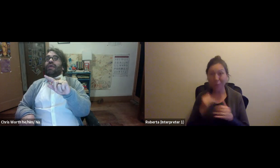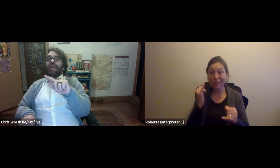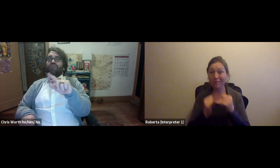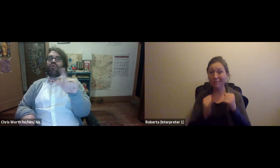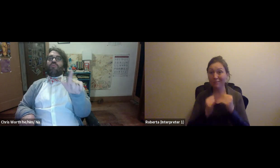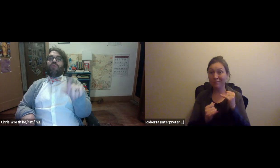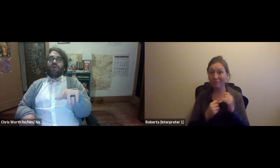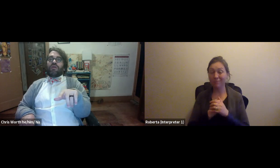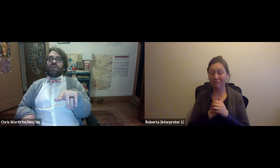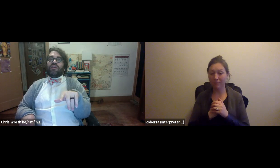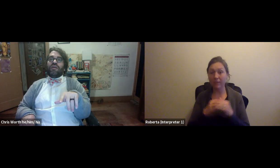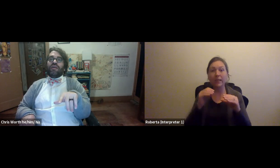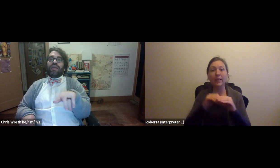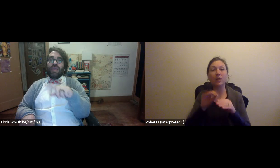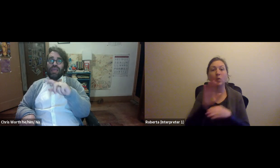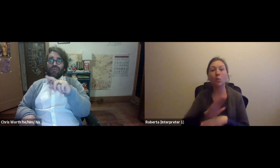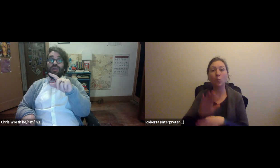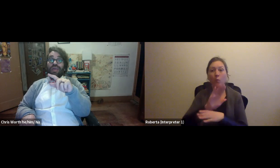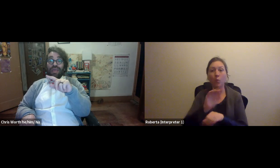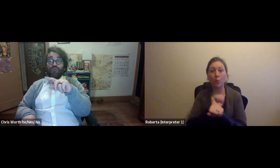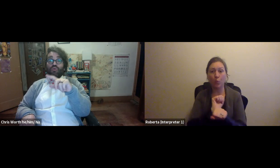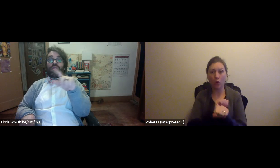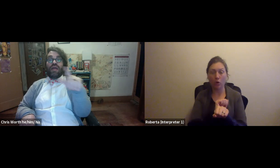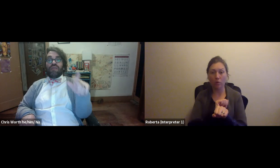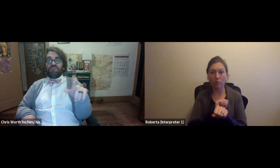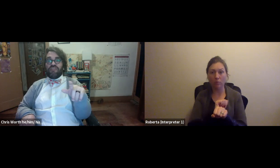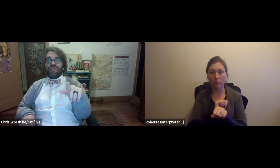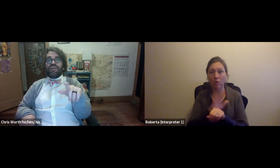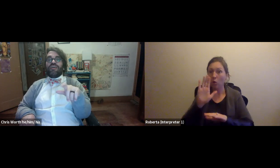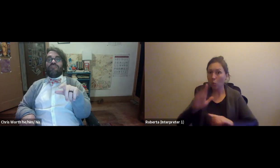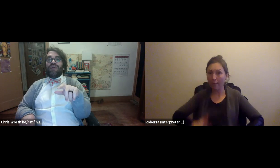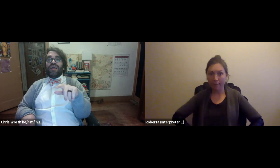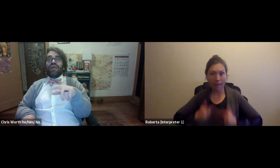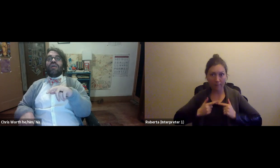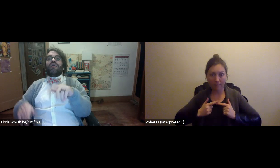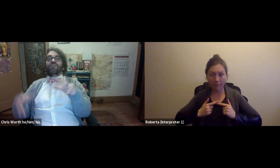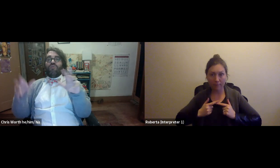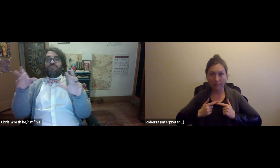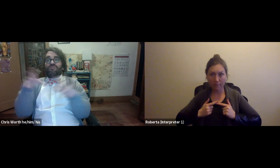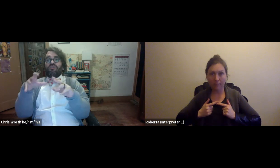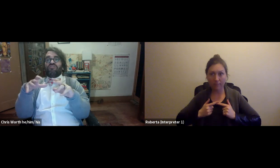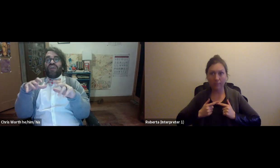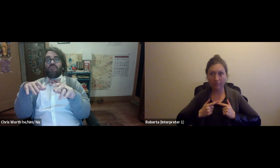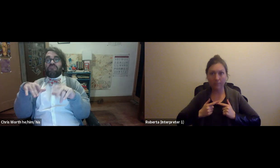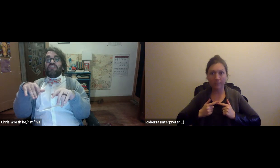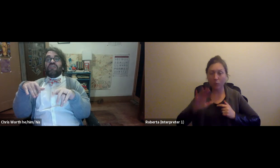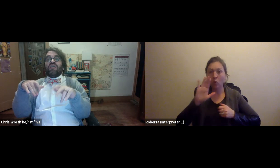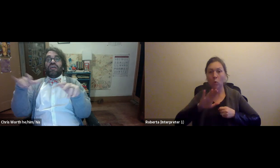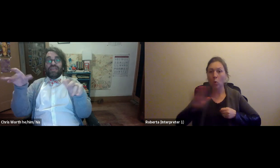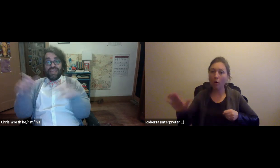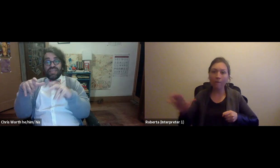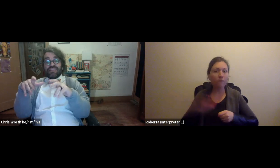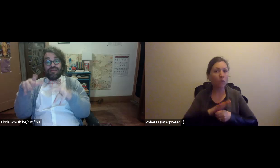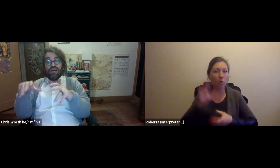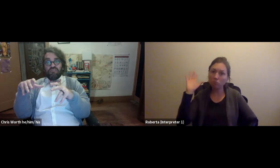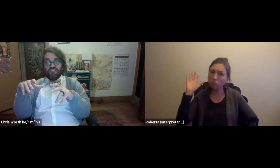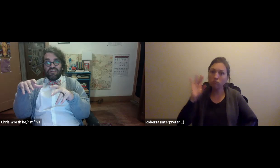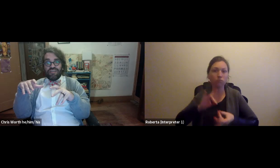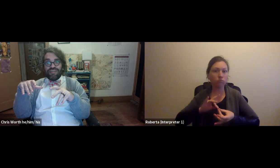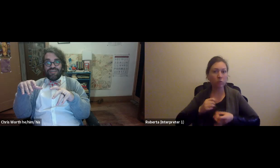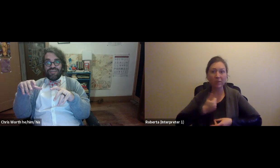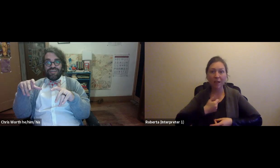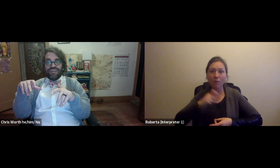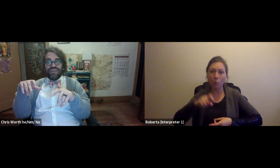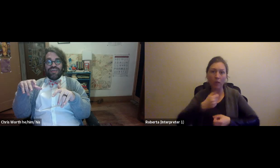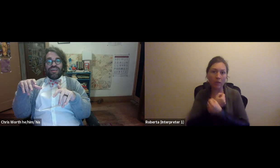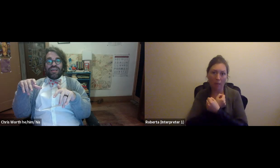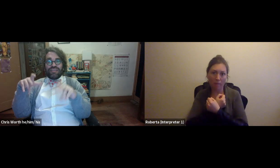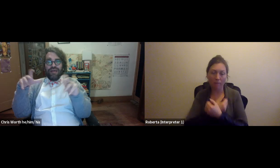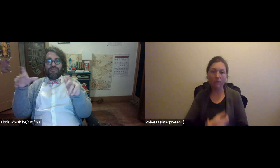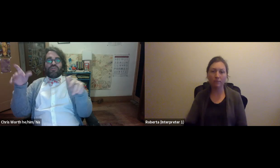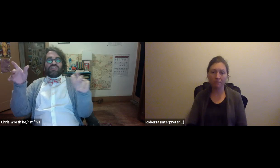in your work, in your life, right, your full self needs love. Love yourself.